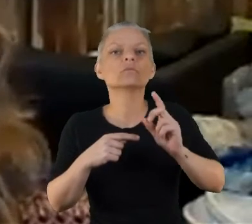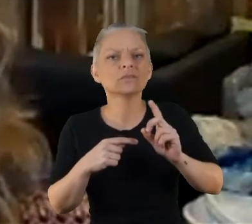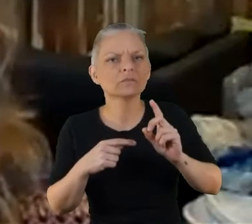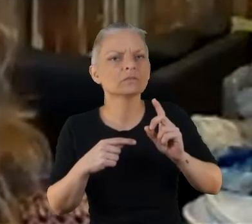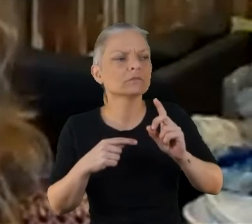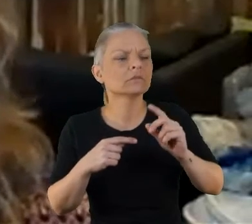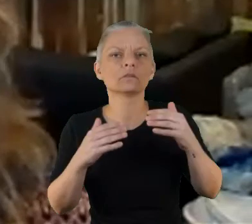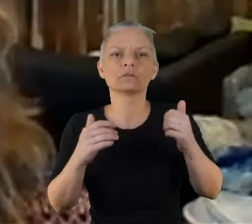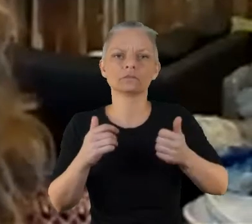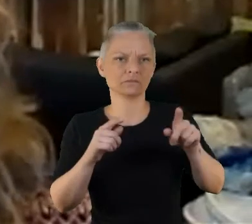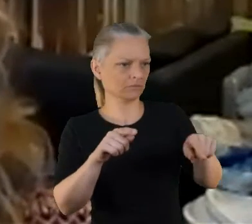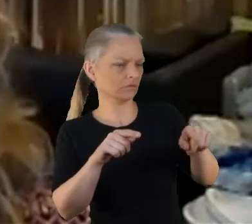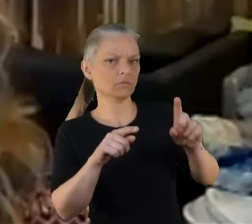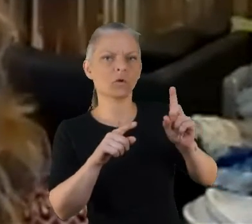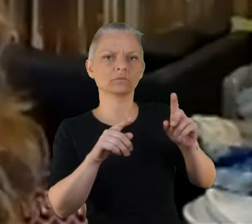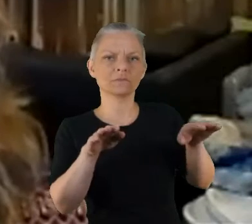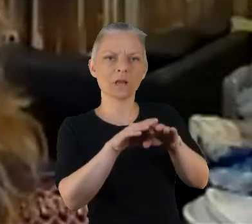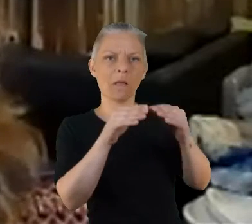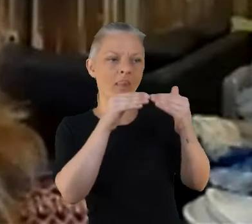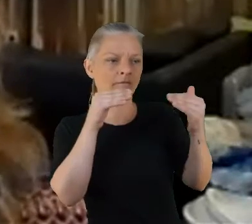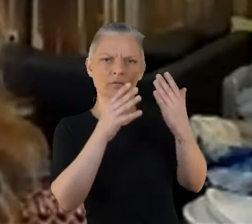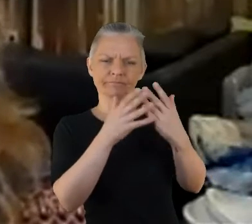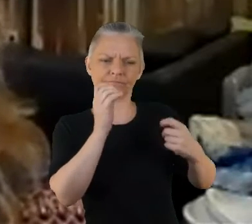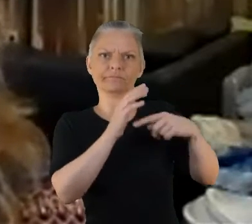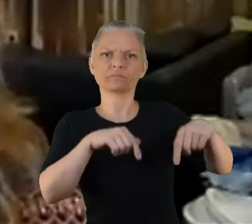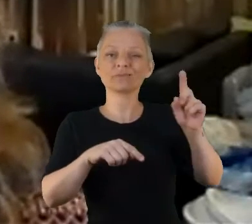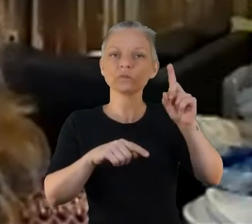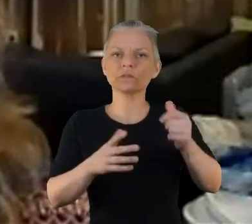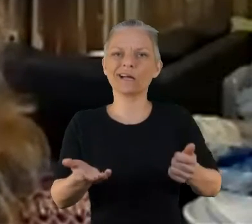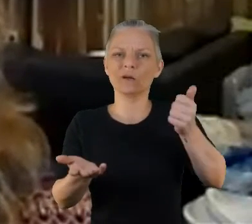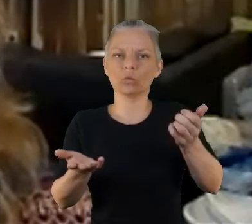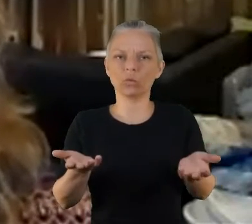that first of all. But also I think the next thing that’s almost exactly the same level of importance